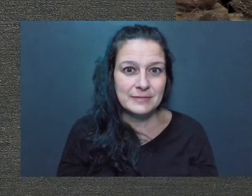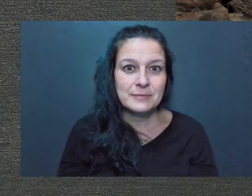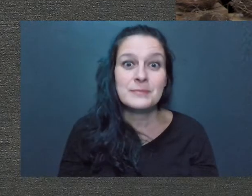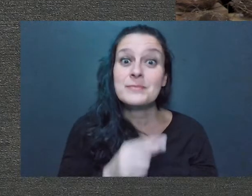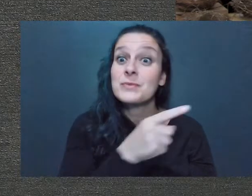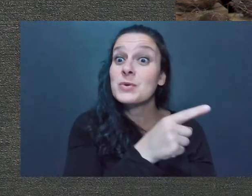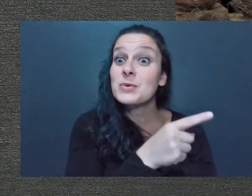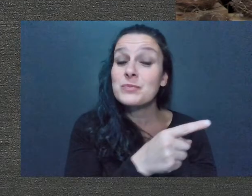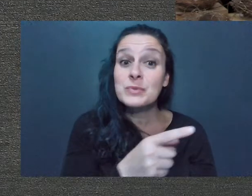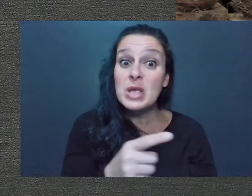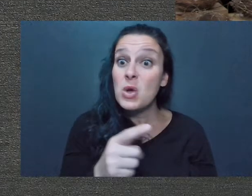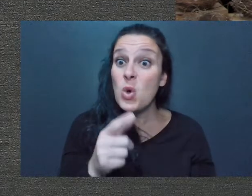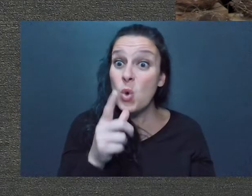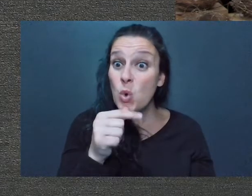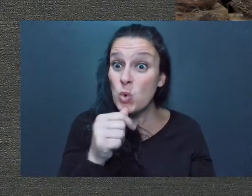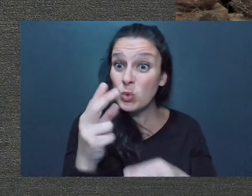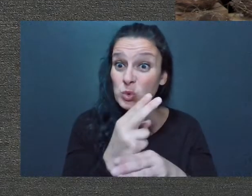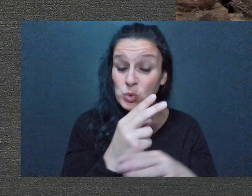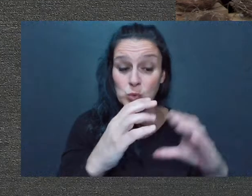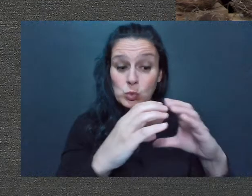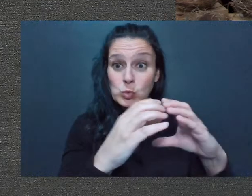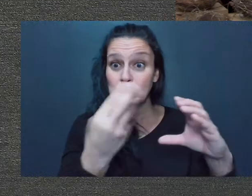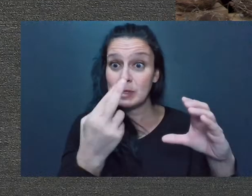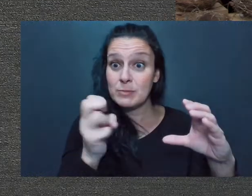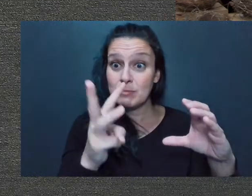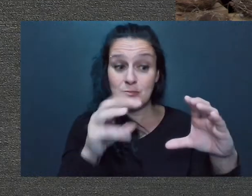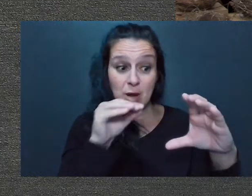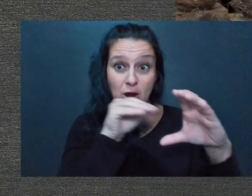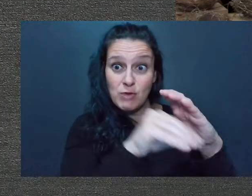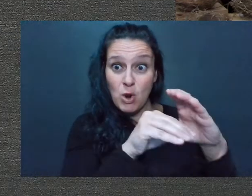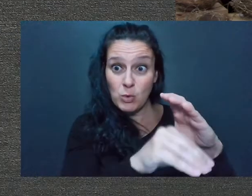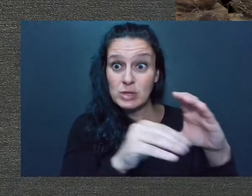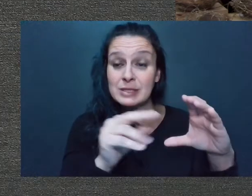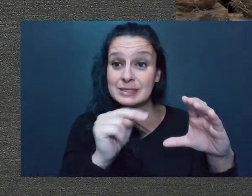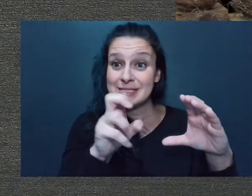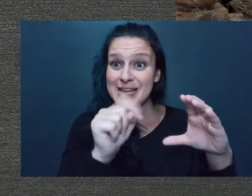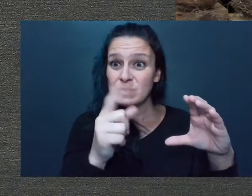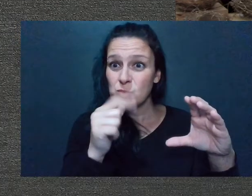Then owls are a kind of bird that would use a burrow nest.